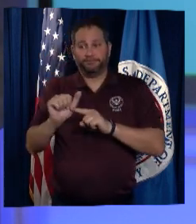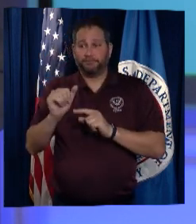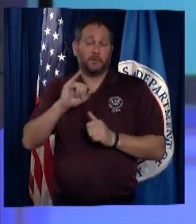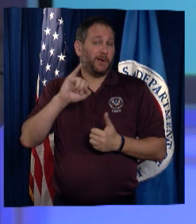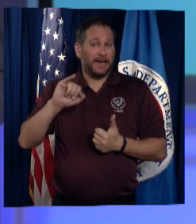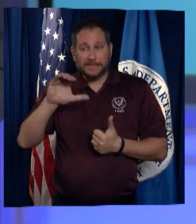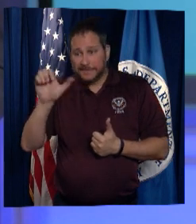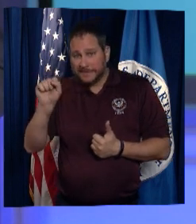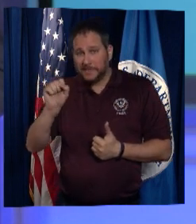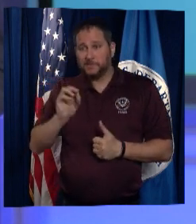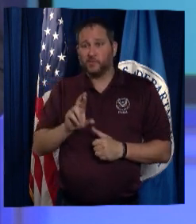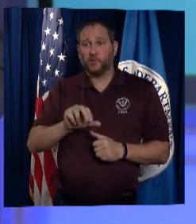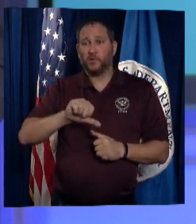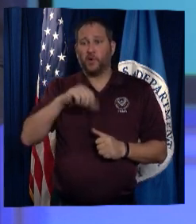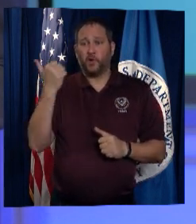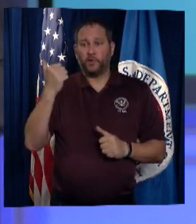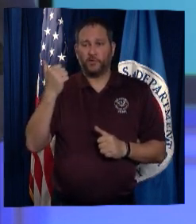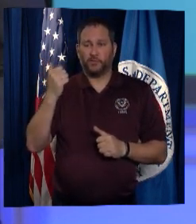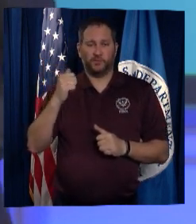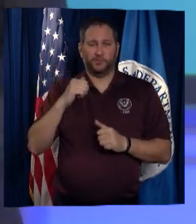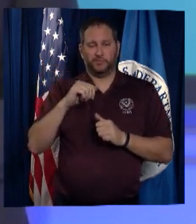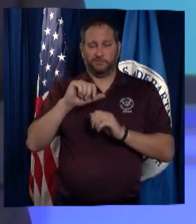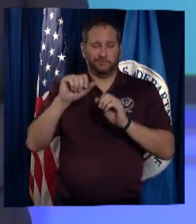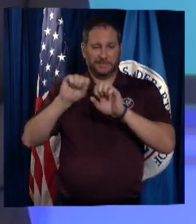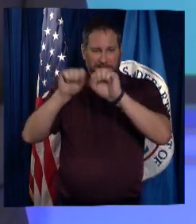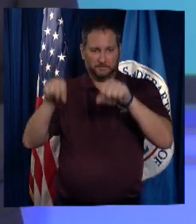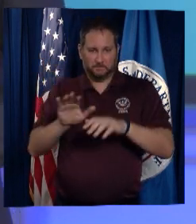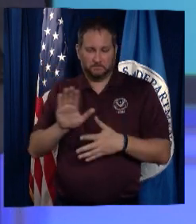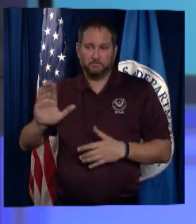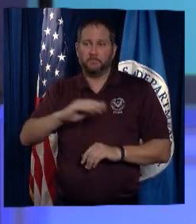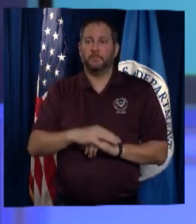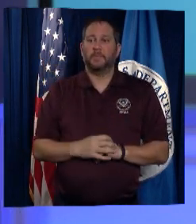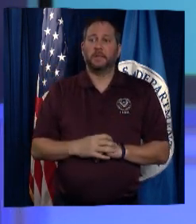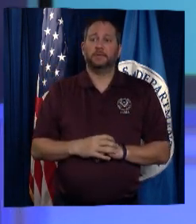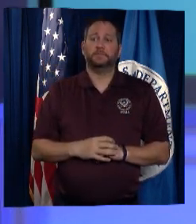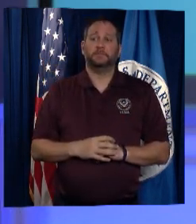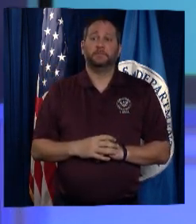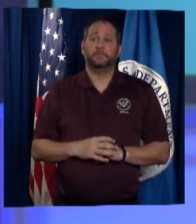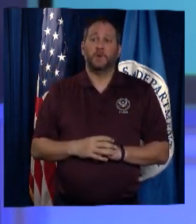promulgated the whole community doctrine but if you read that, even that doctrine